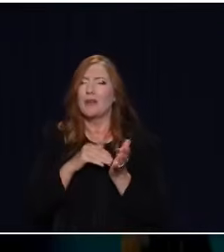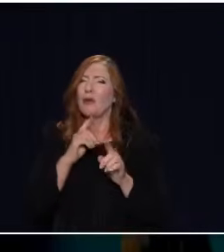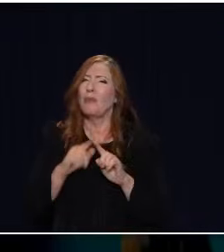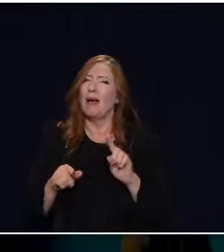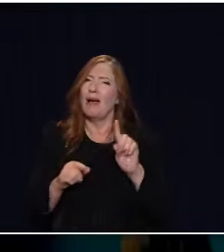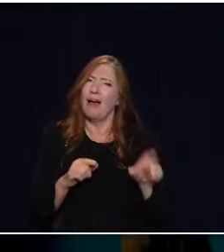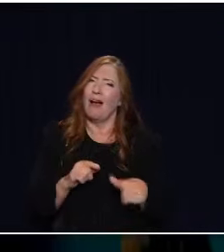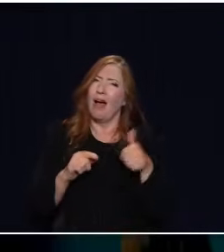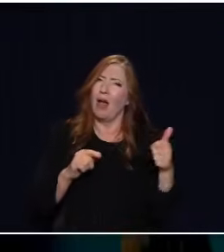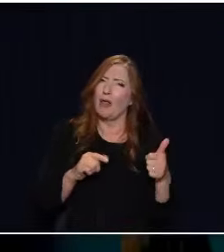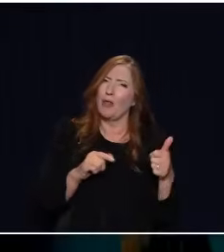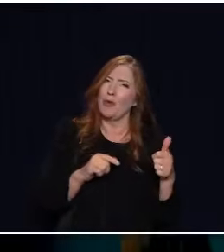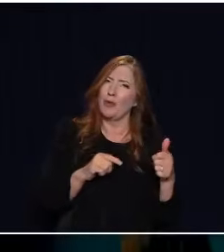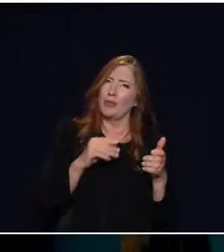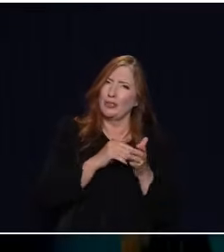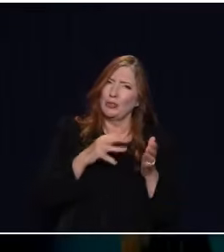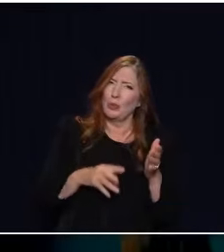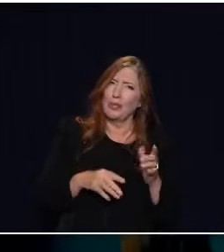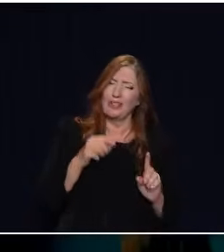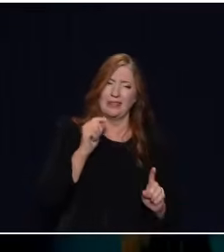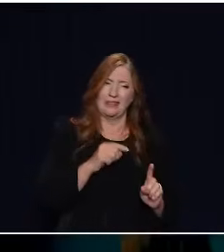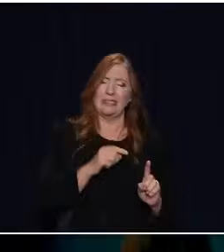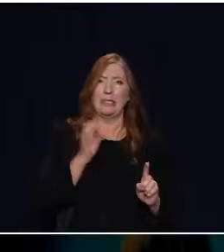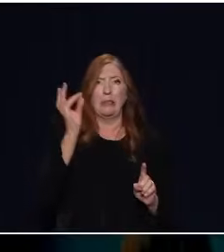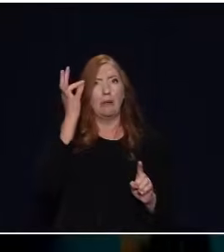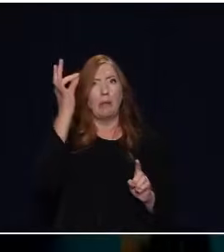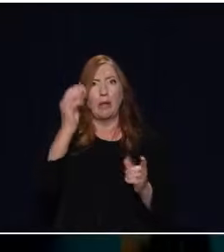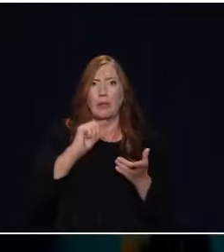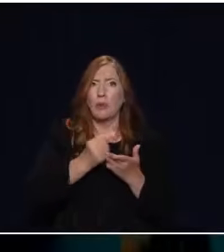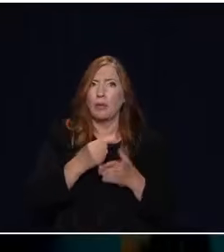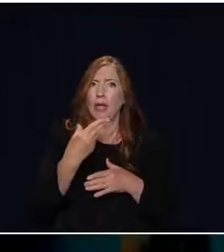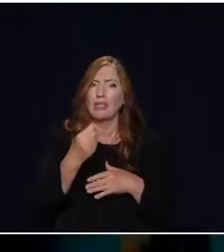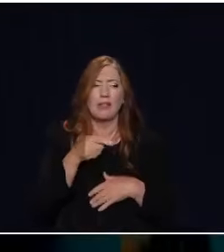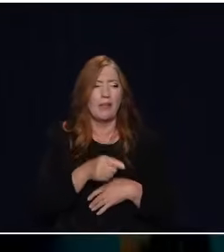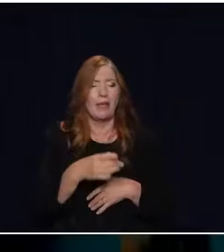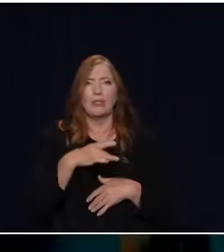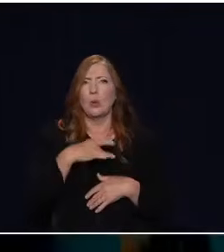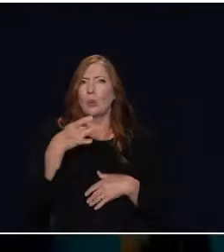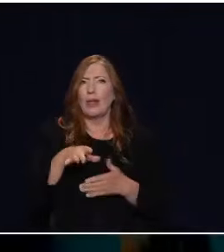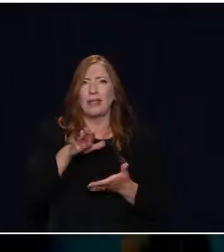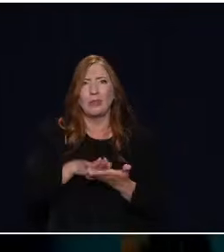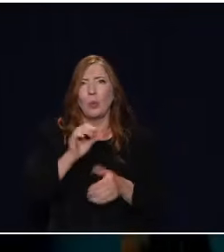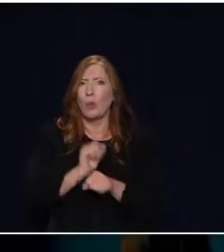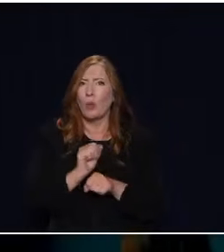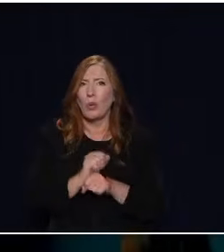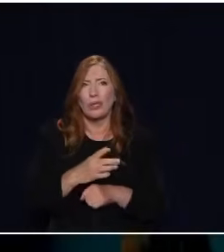DEGREE. I WANT TO BE A TEACHER, A LAWYER, A DOCTOR.